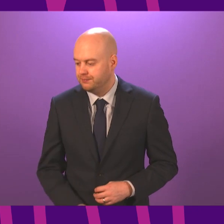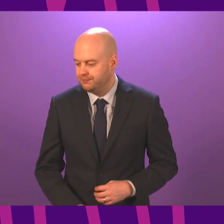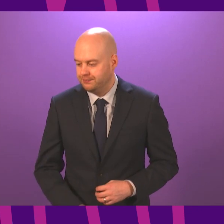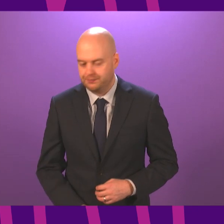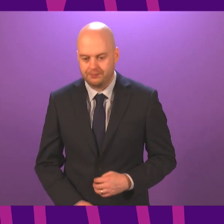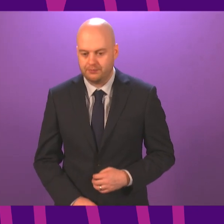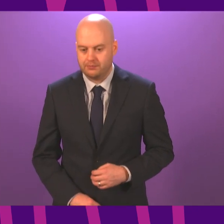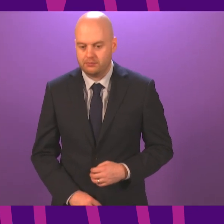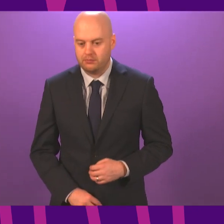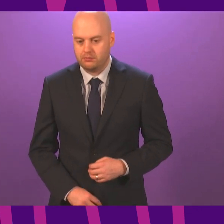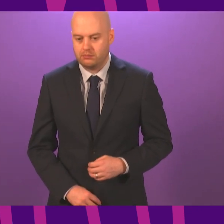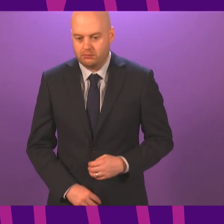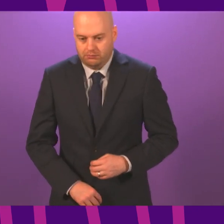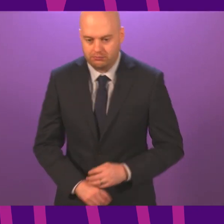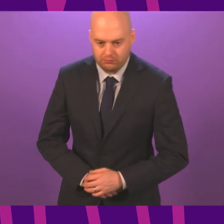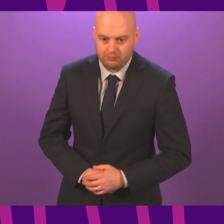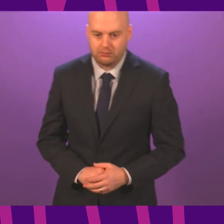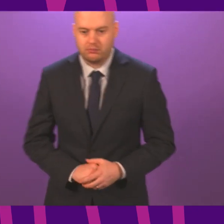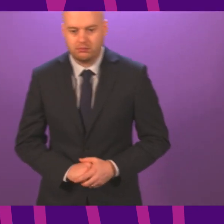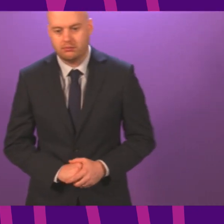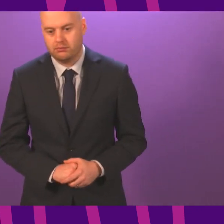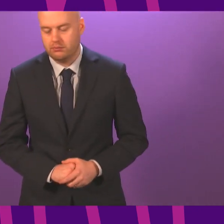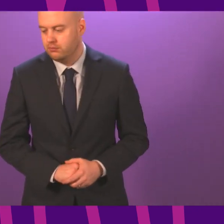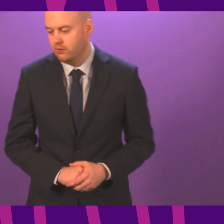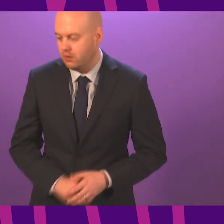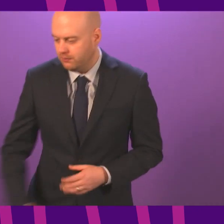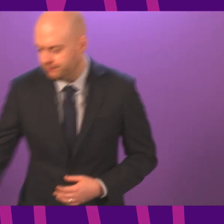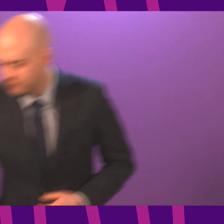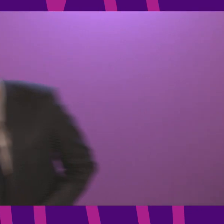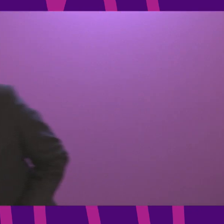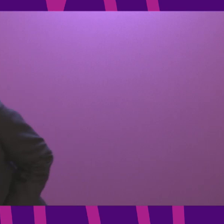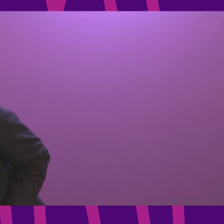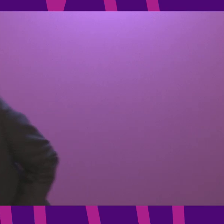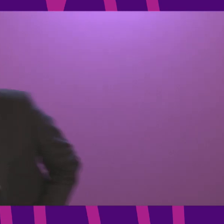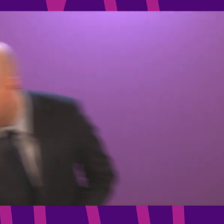there is no time in hand. I call Rachael Hamilton to be followed by Pauline McNeill. Rachael Hamilton (Ettrick, Roxburgh and Berwickshire) (Con):